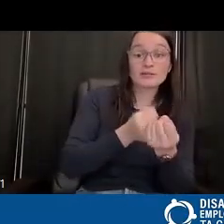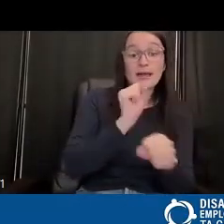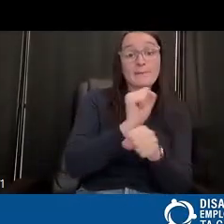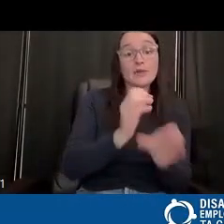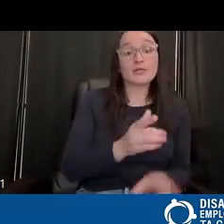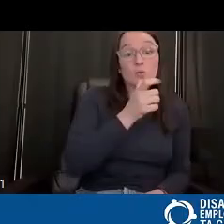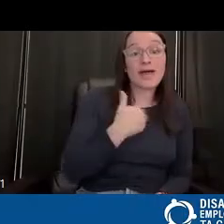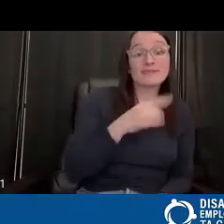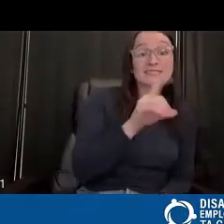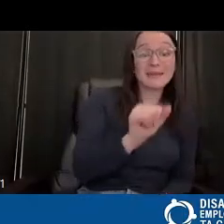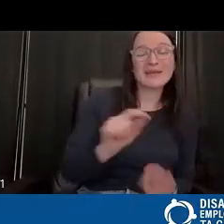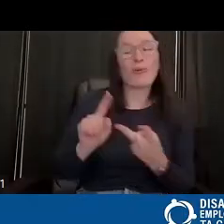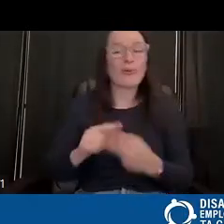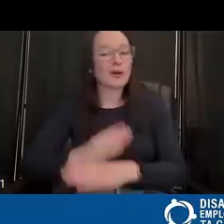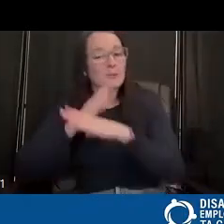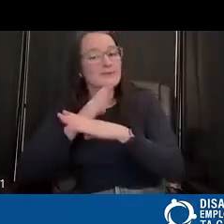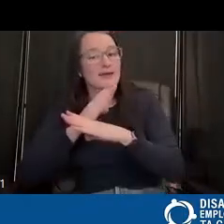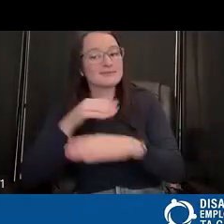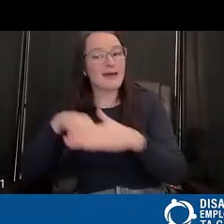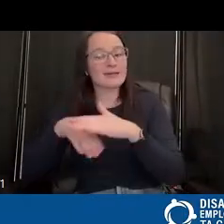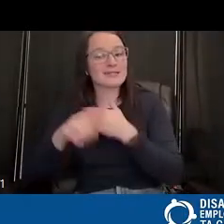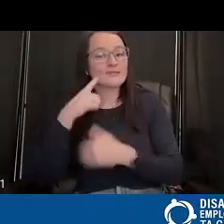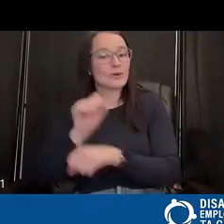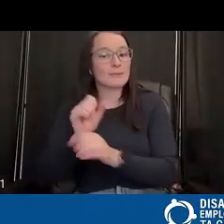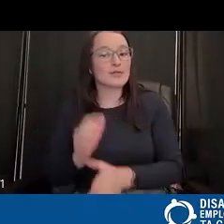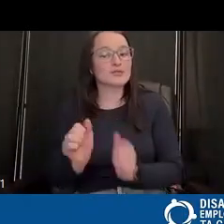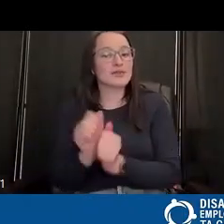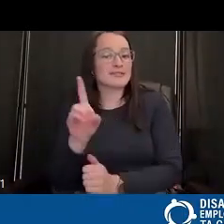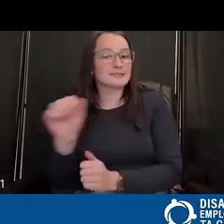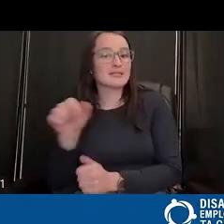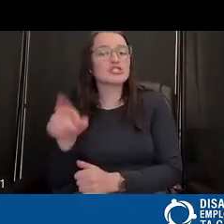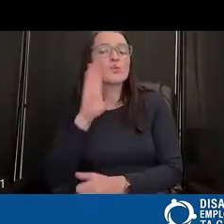And she'll talk a little bit about the built environment in in her segment. Then we'll have